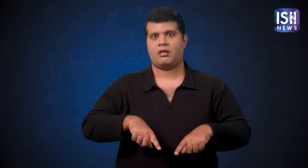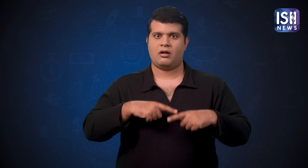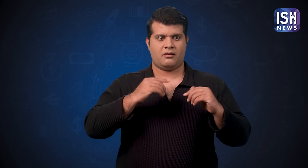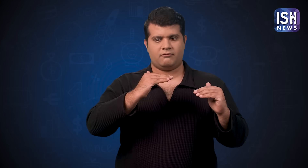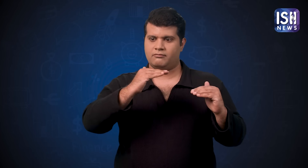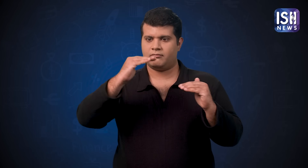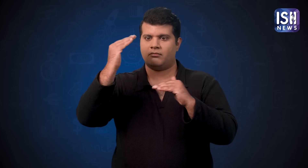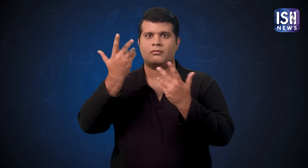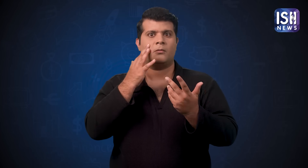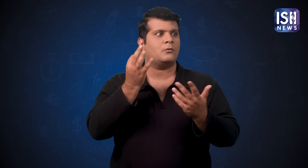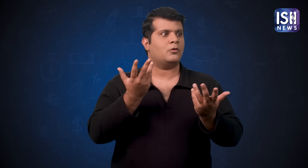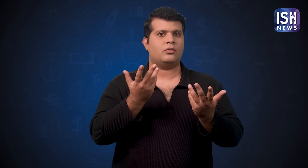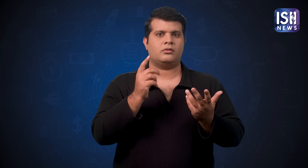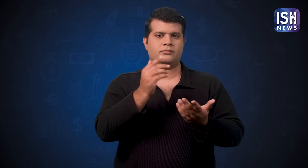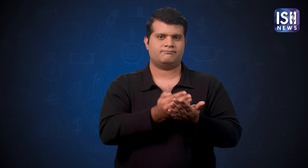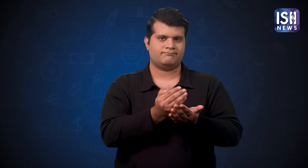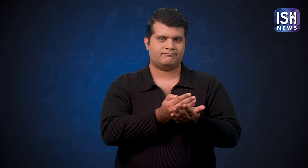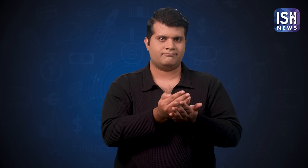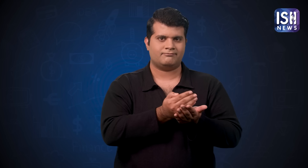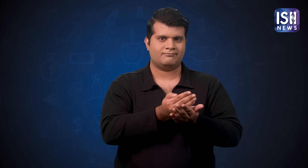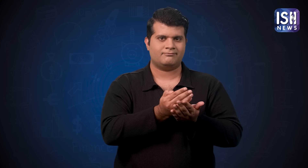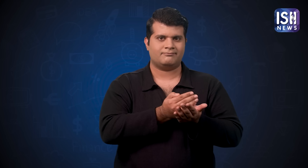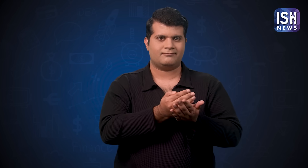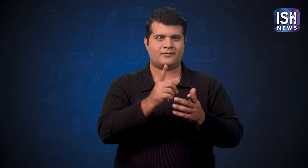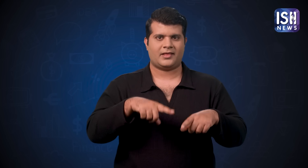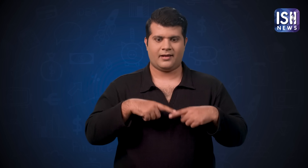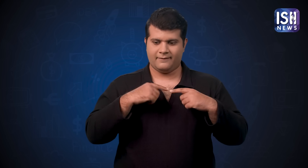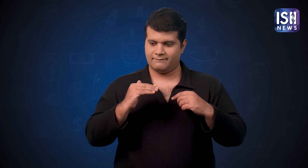With rising inflation, saving smartly is key.